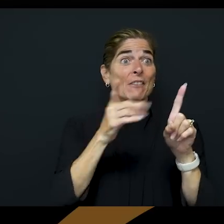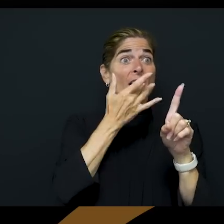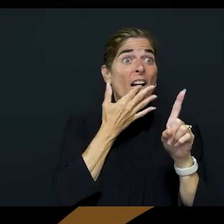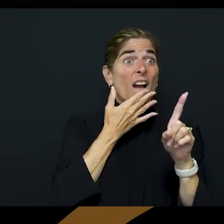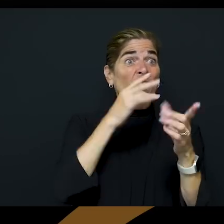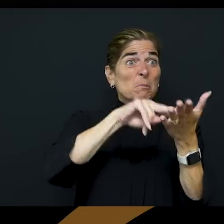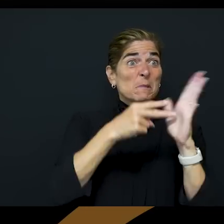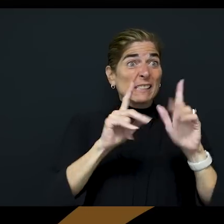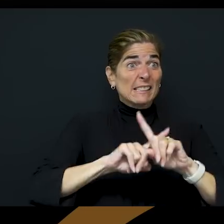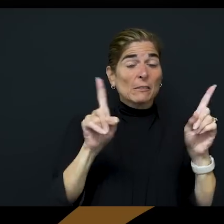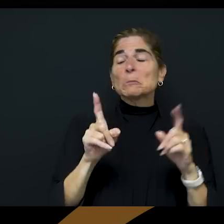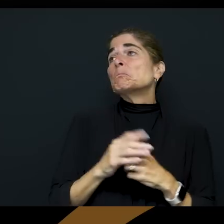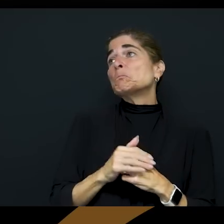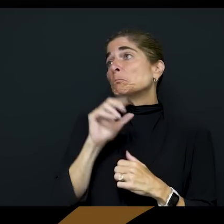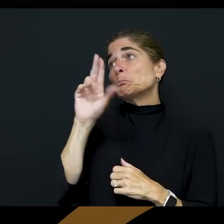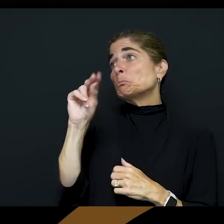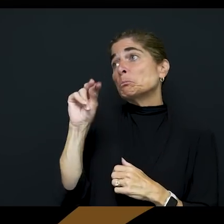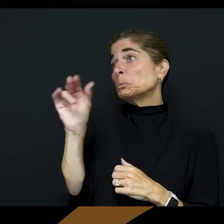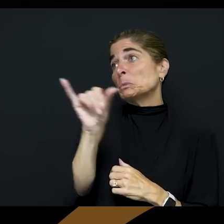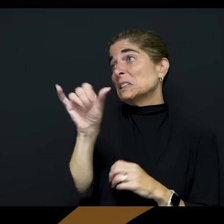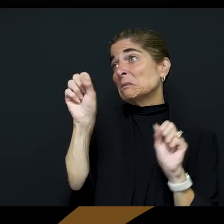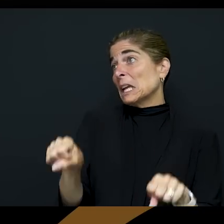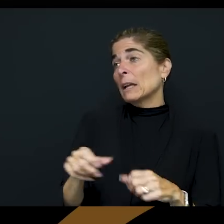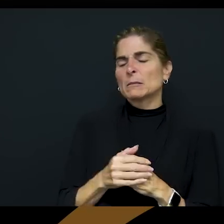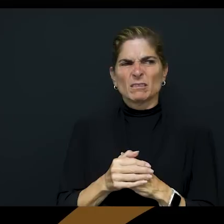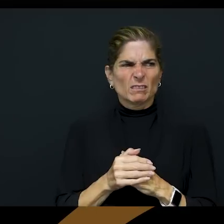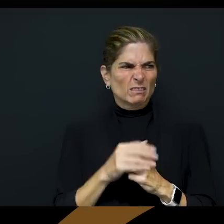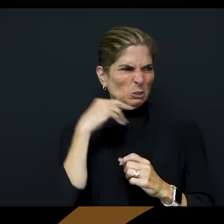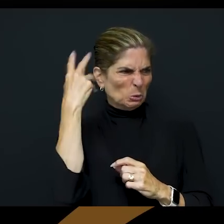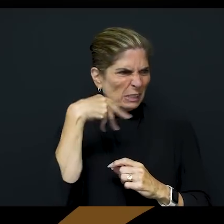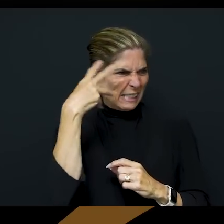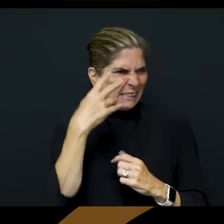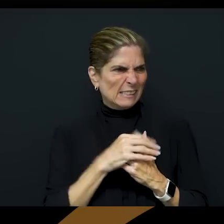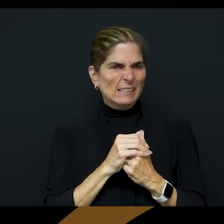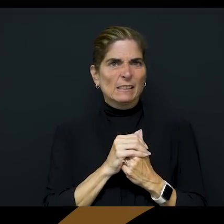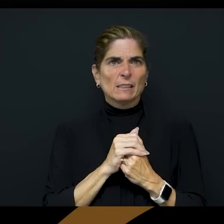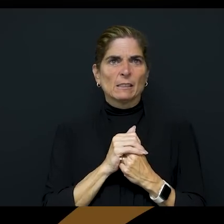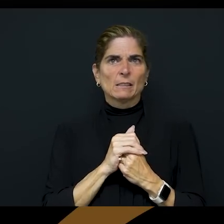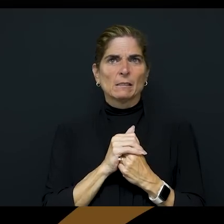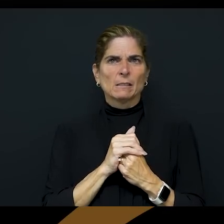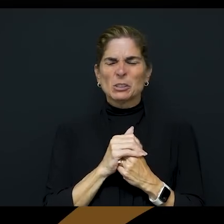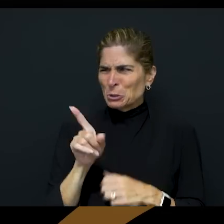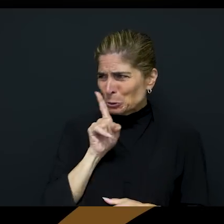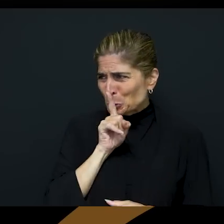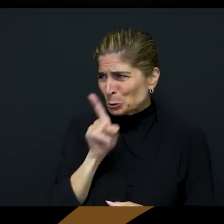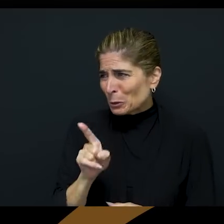Is this a different item to that? Not necessarily. No. This is crazy.